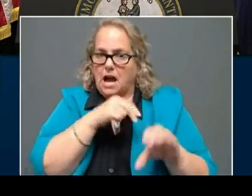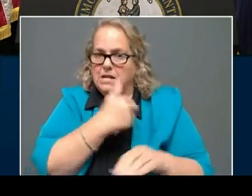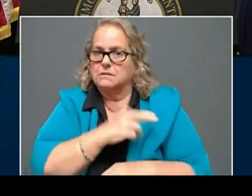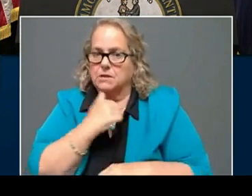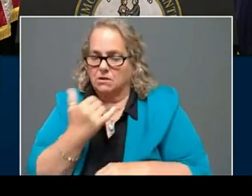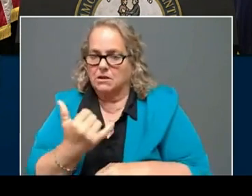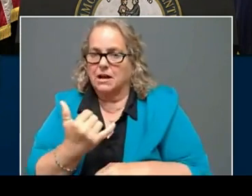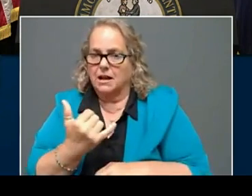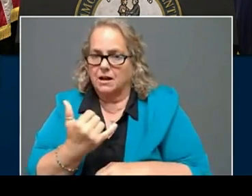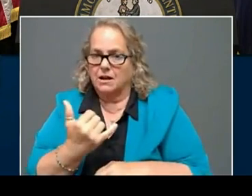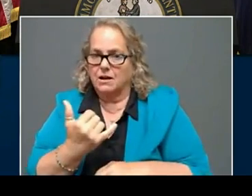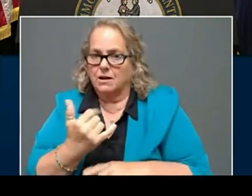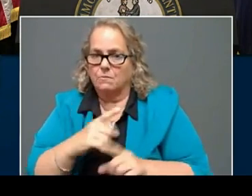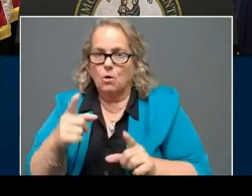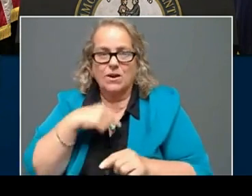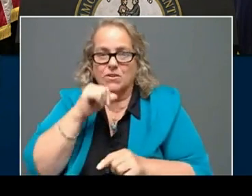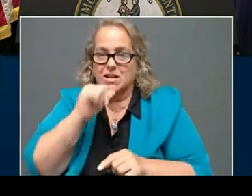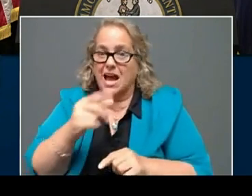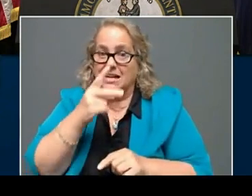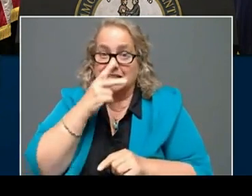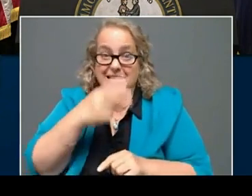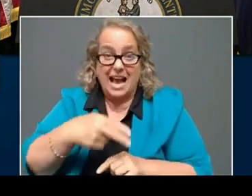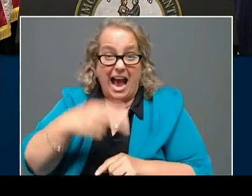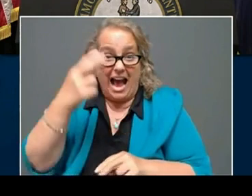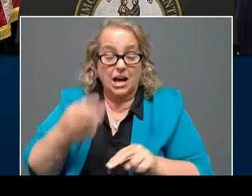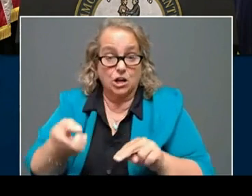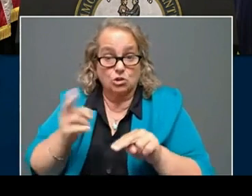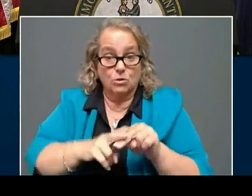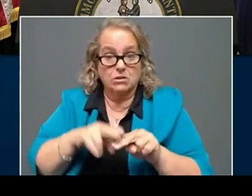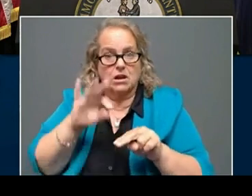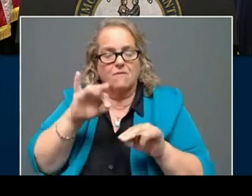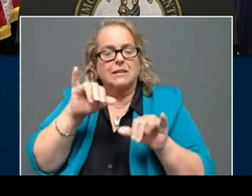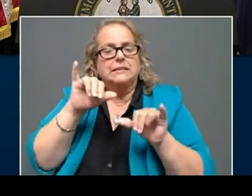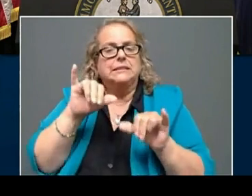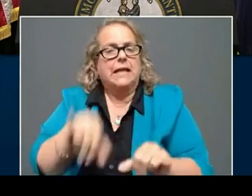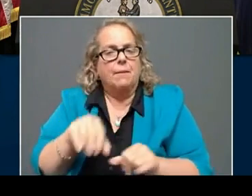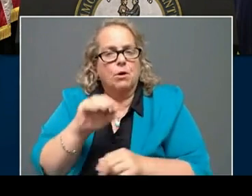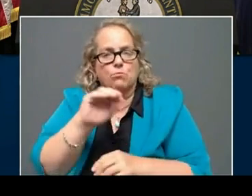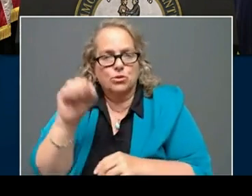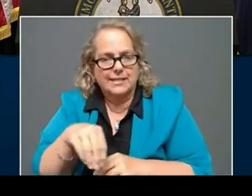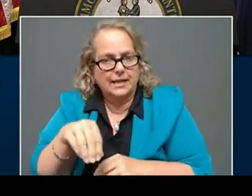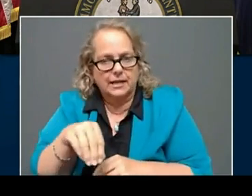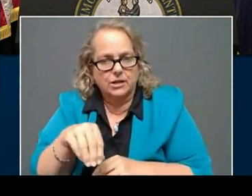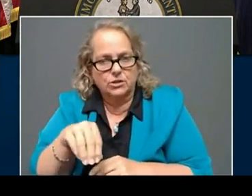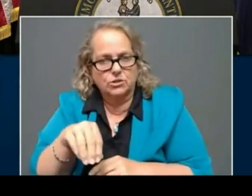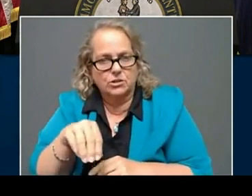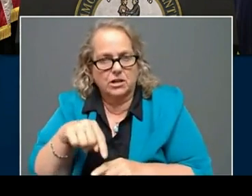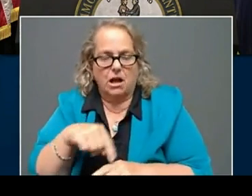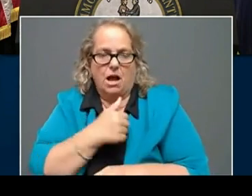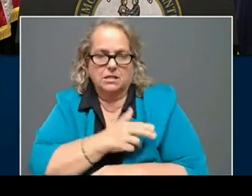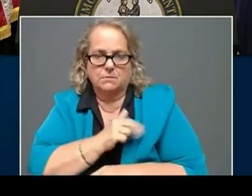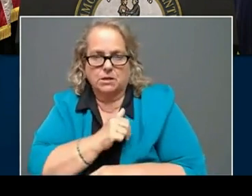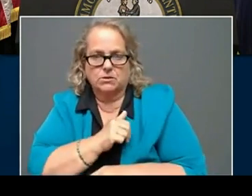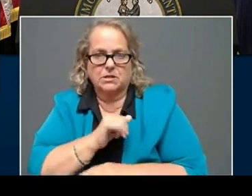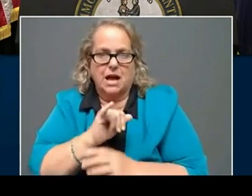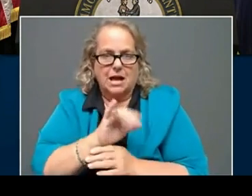an increase of the same magnitude and hospitalization I see you or deaths now.